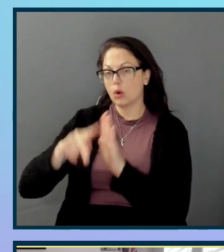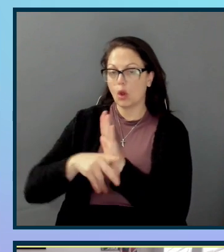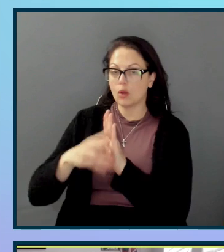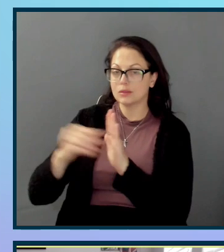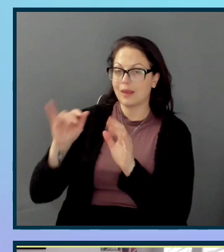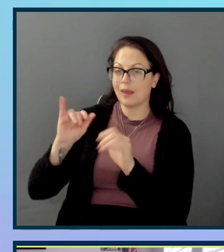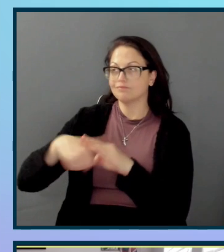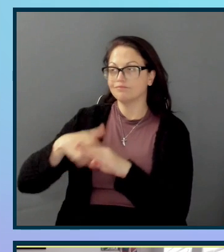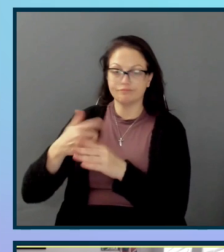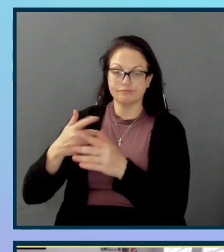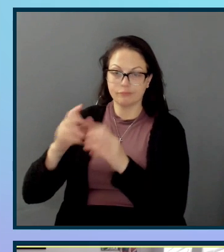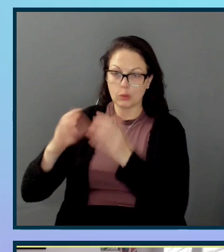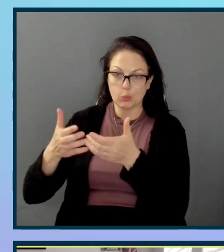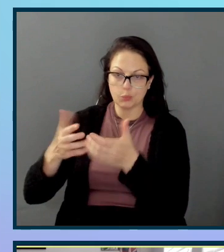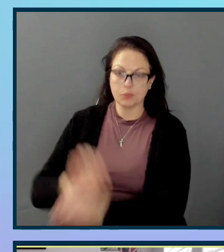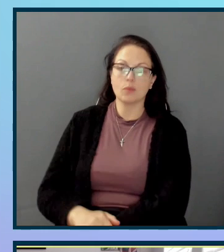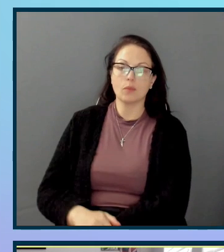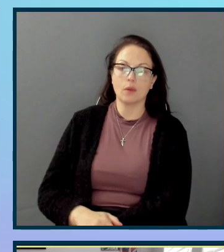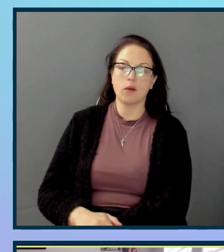And these two working groups, they brought,